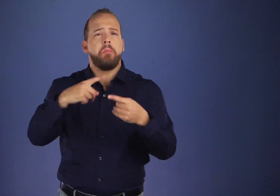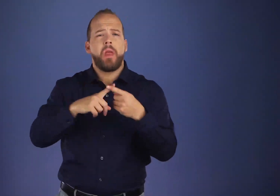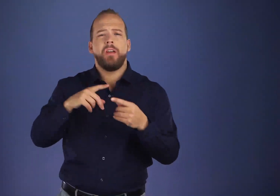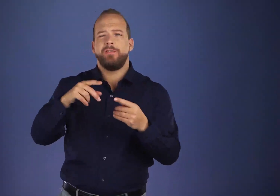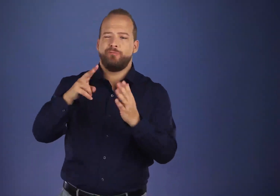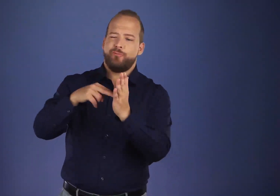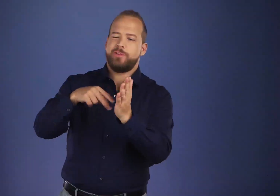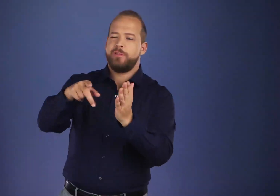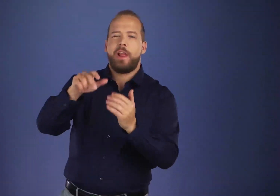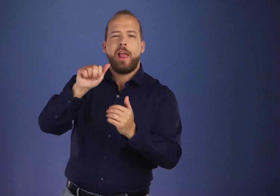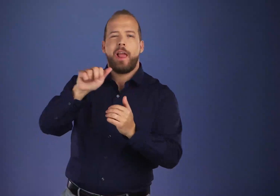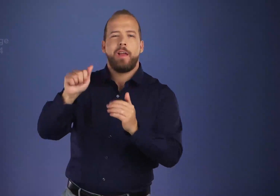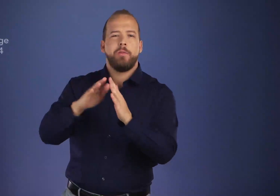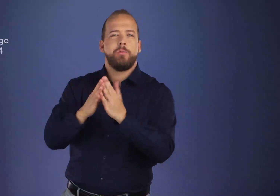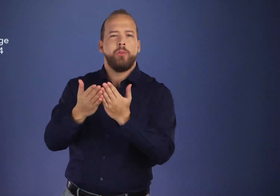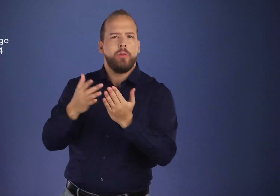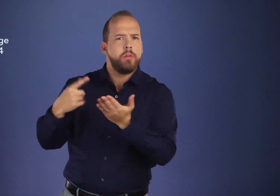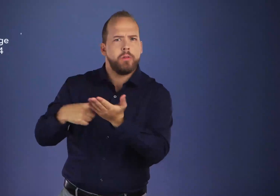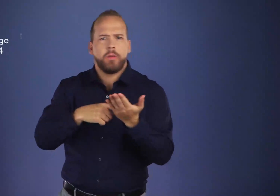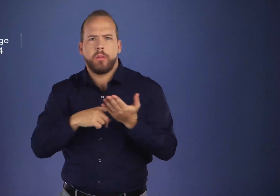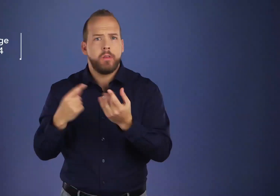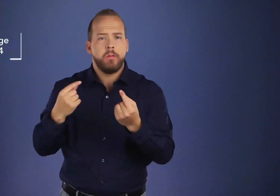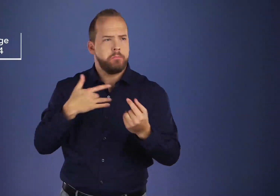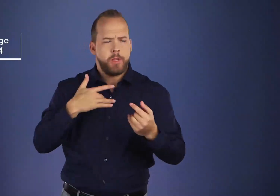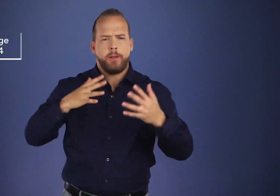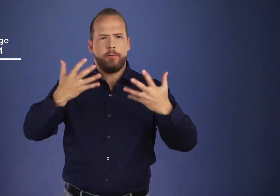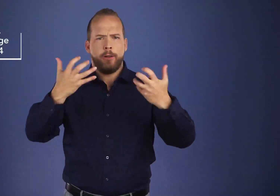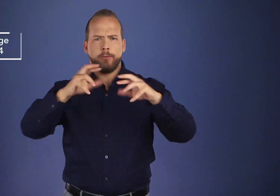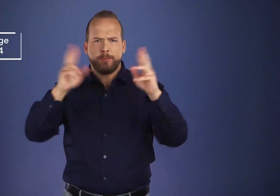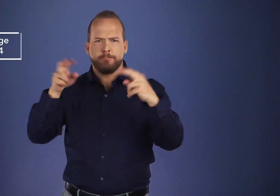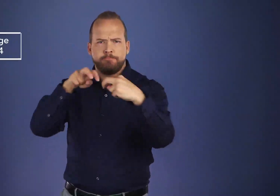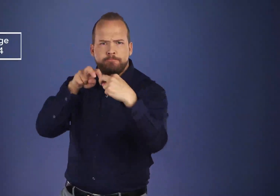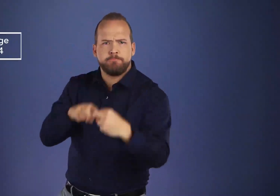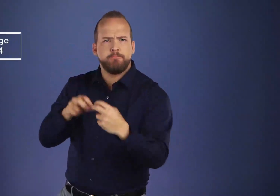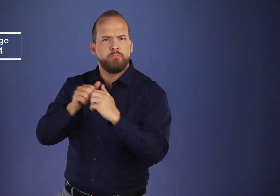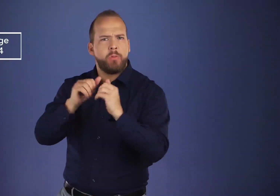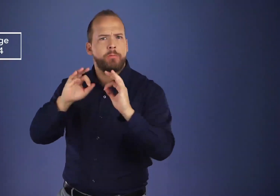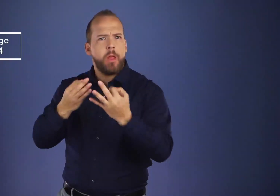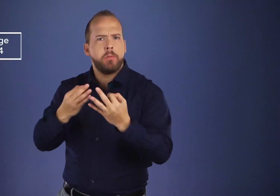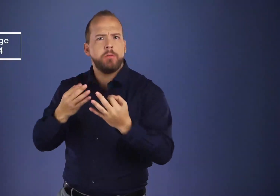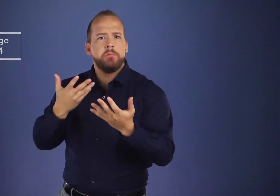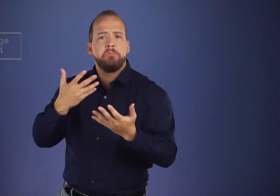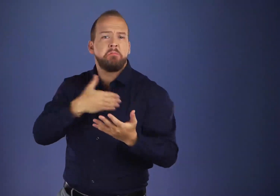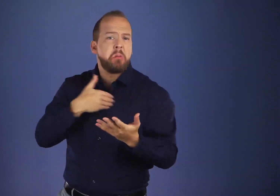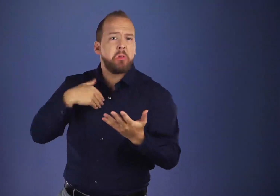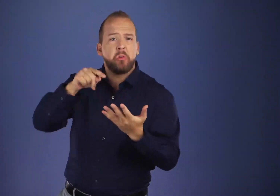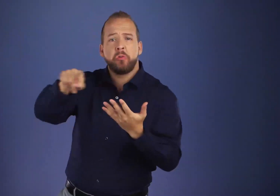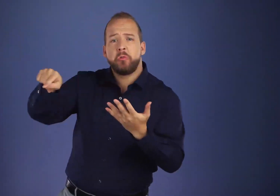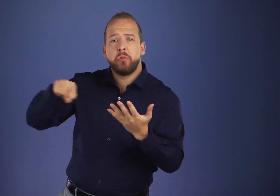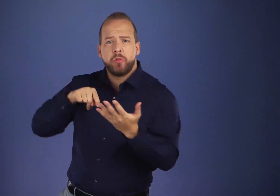After coming from our first meeting, or perhaps after we have finished reading the book “Alcoholics Anonymous,”